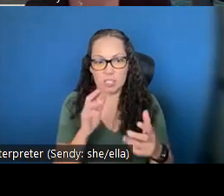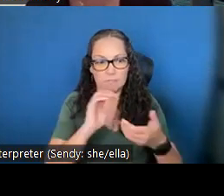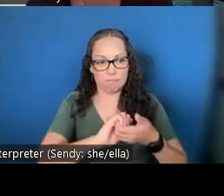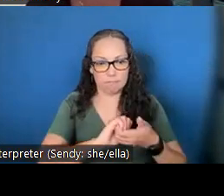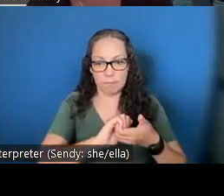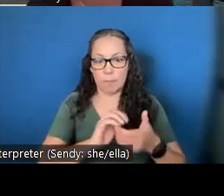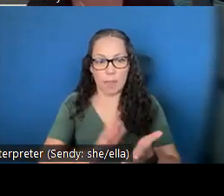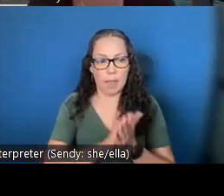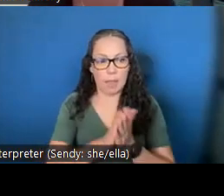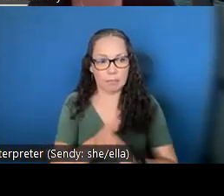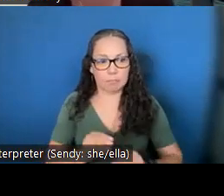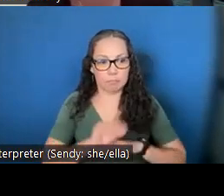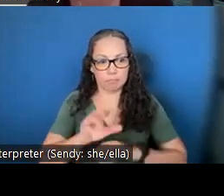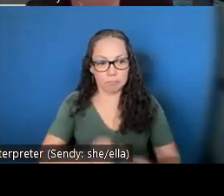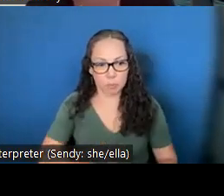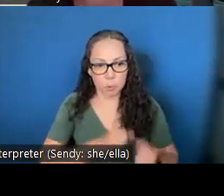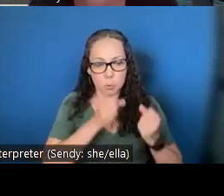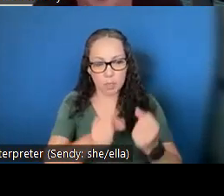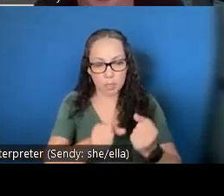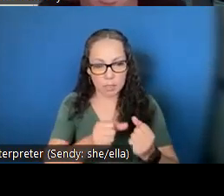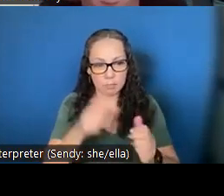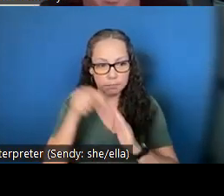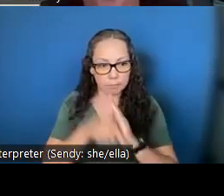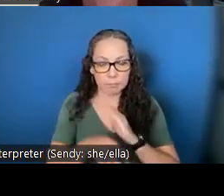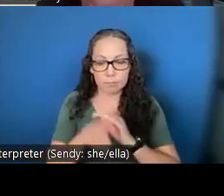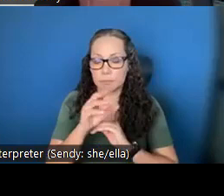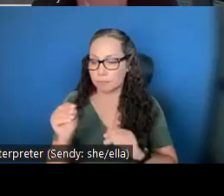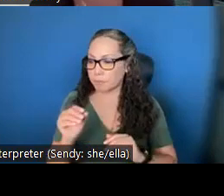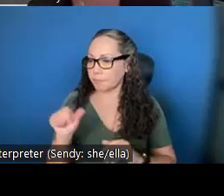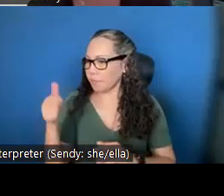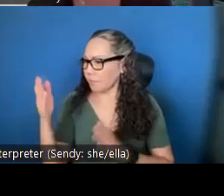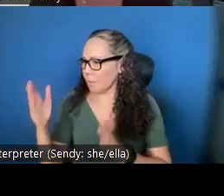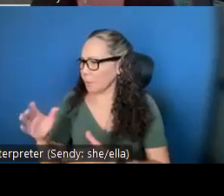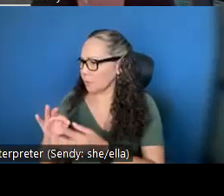to that cross-learning opportunity idea someone mentioned earlier so providing forums whether you